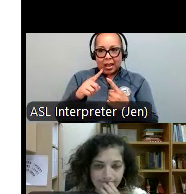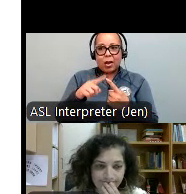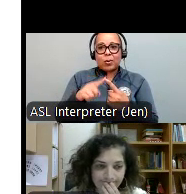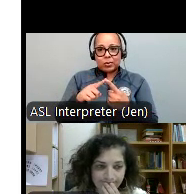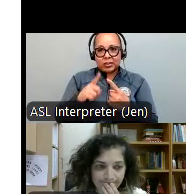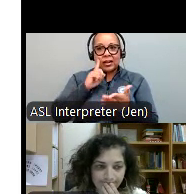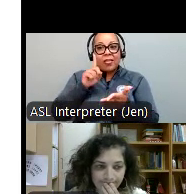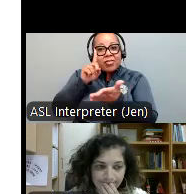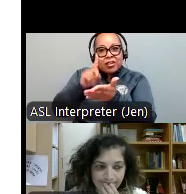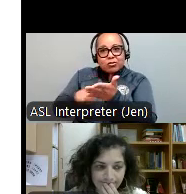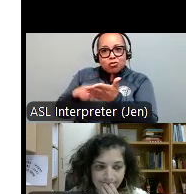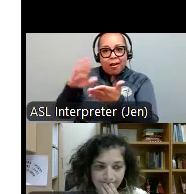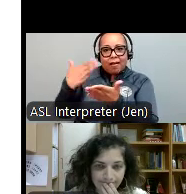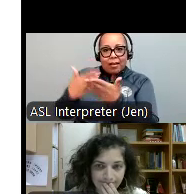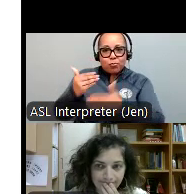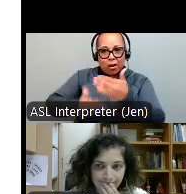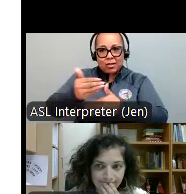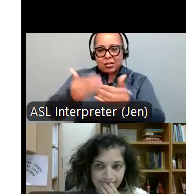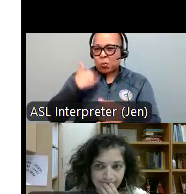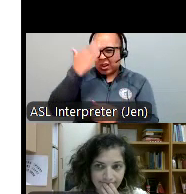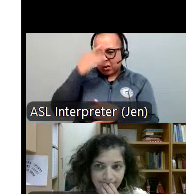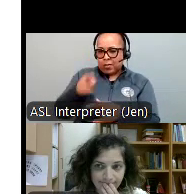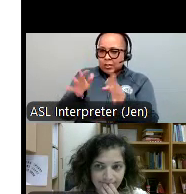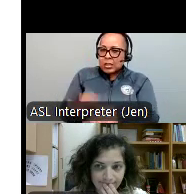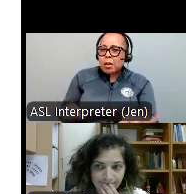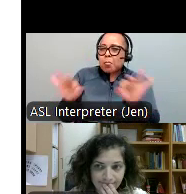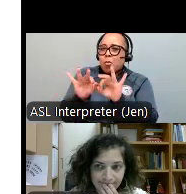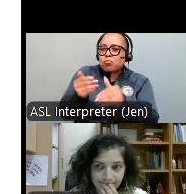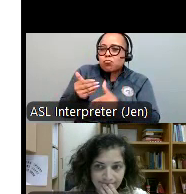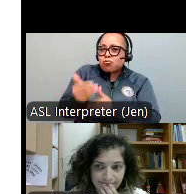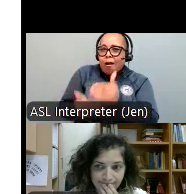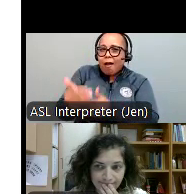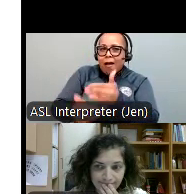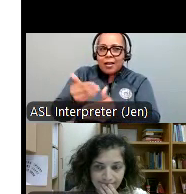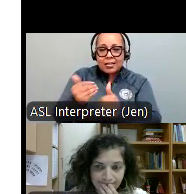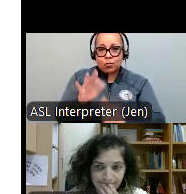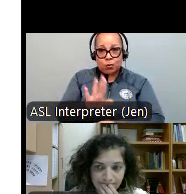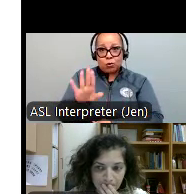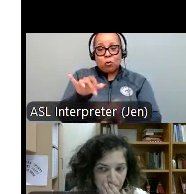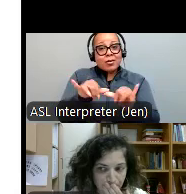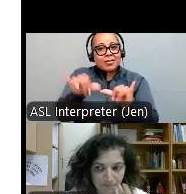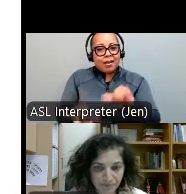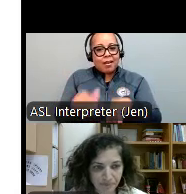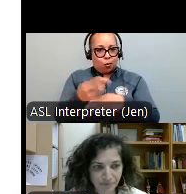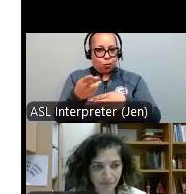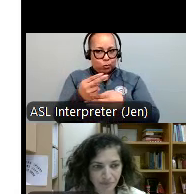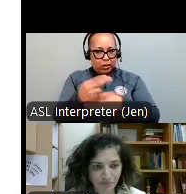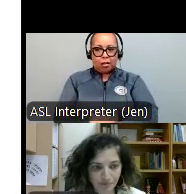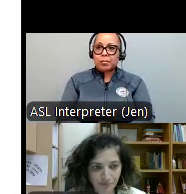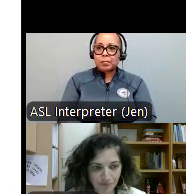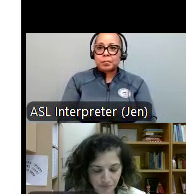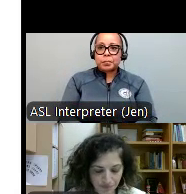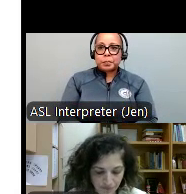process. We know that this is another important process in your stay at a hotel. One thing that's